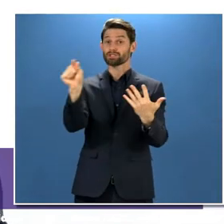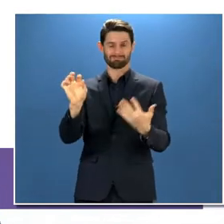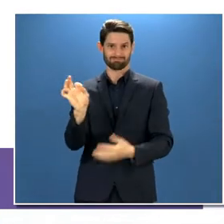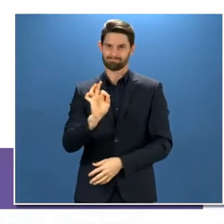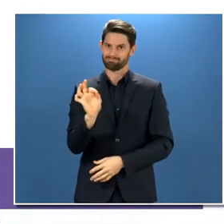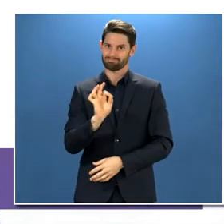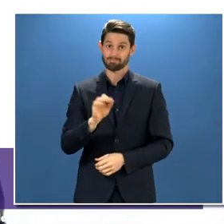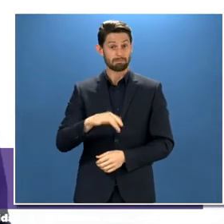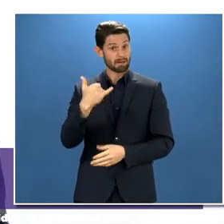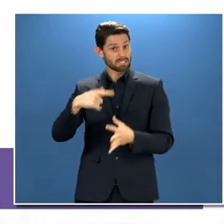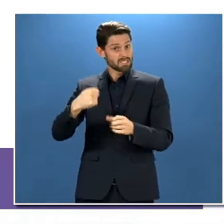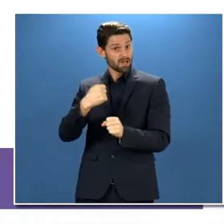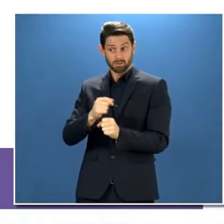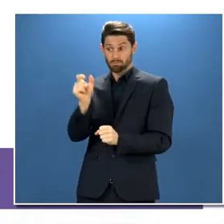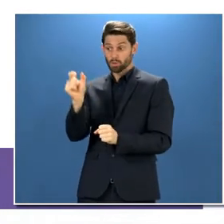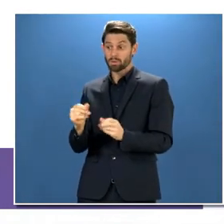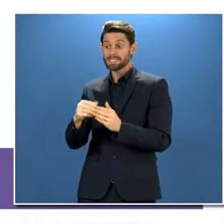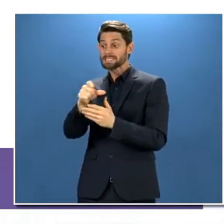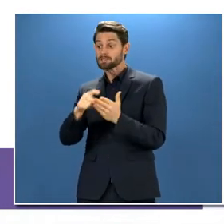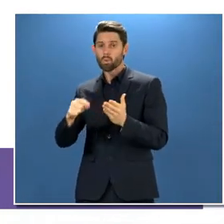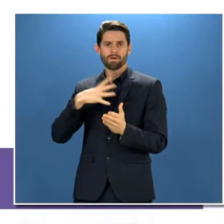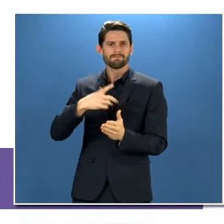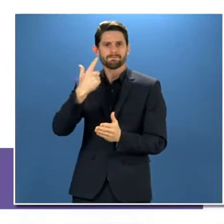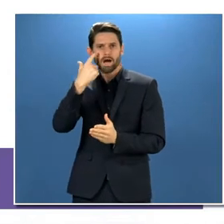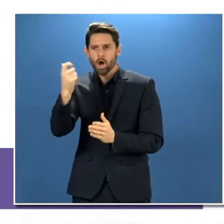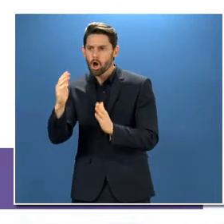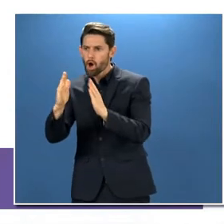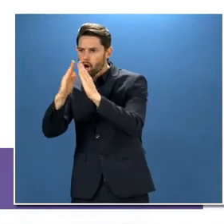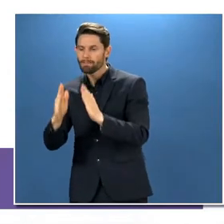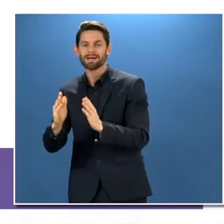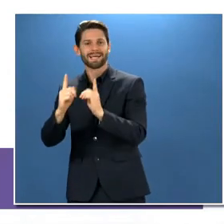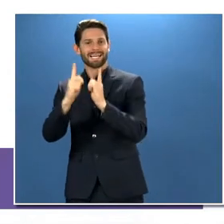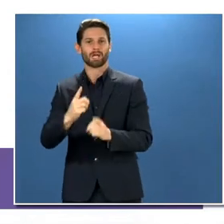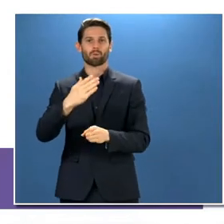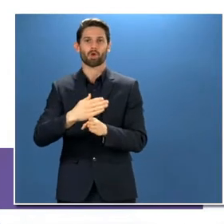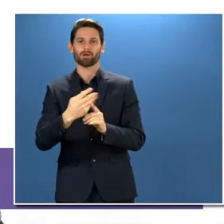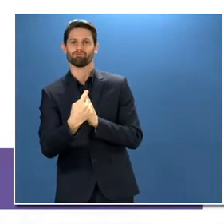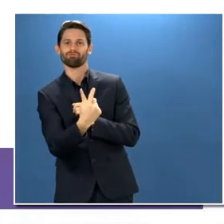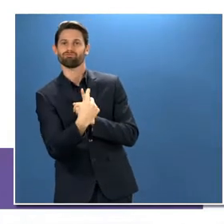their work is nearby, or a community group they want to live nearby.